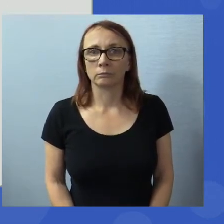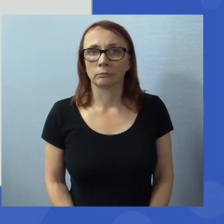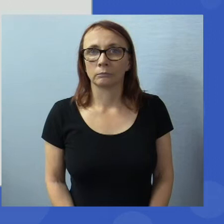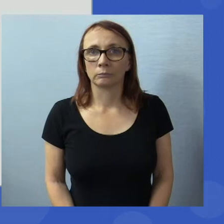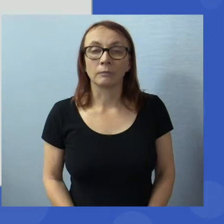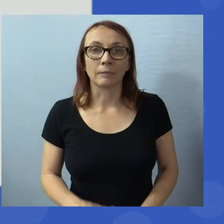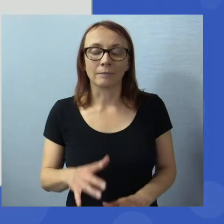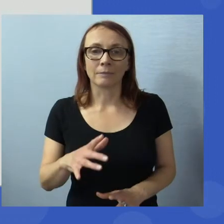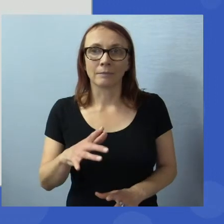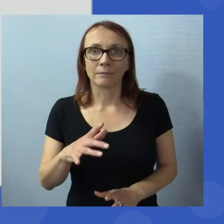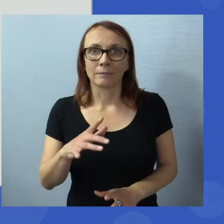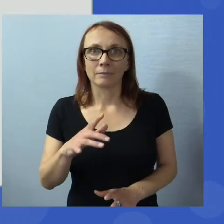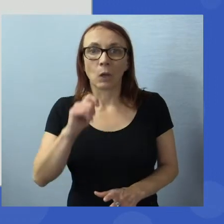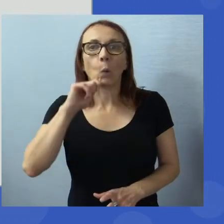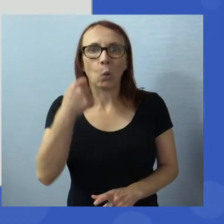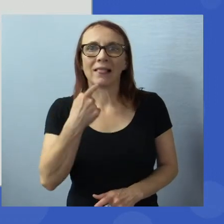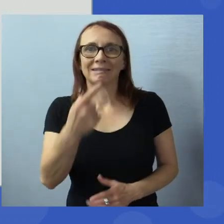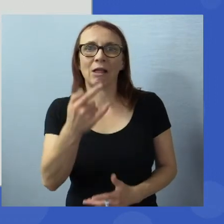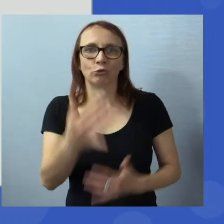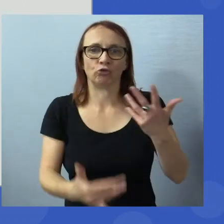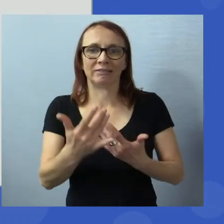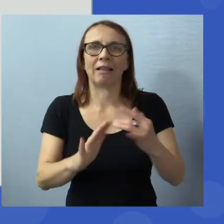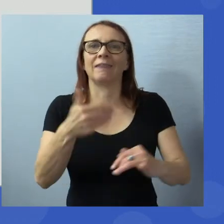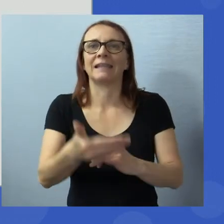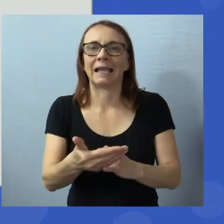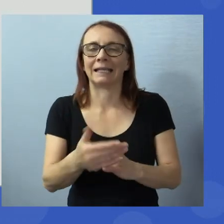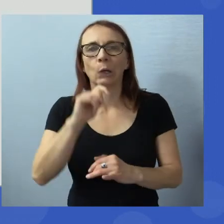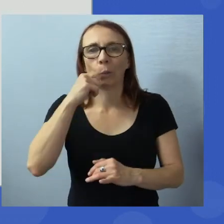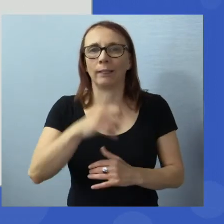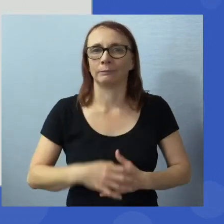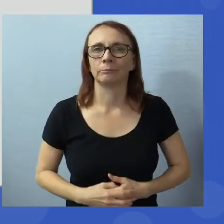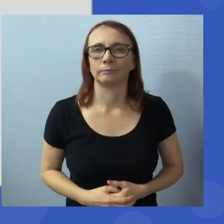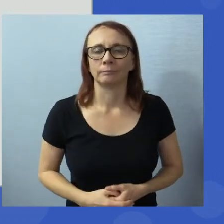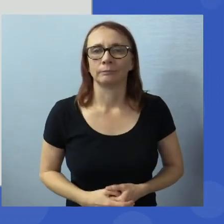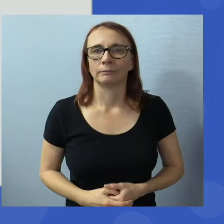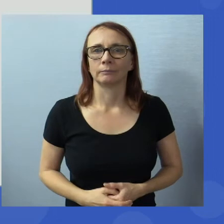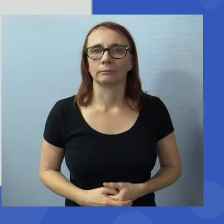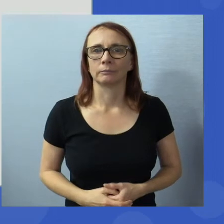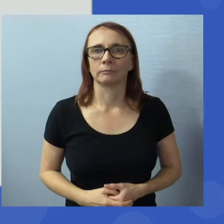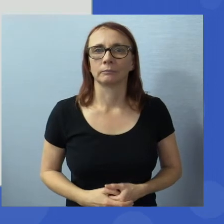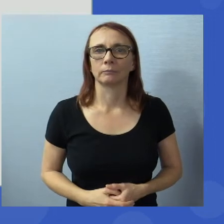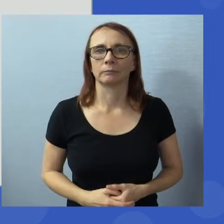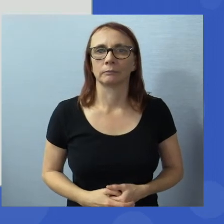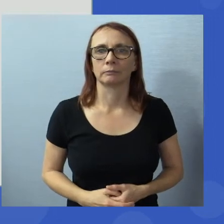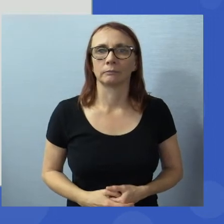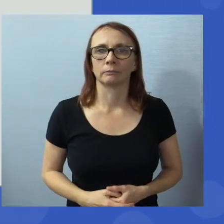we are going to look at there there was other results of all of these things just before we finished this afternoon